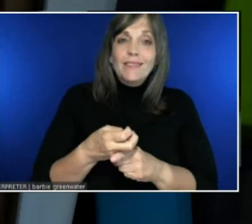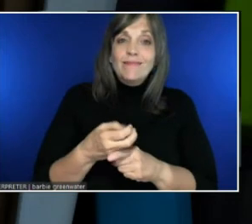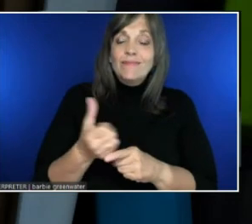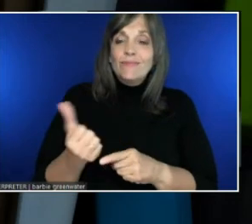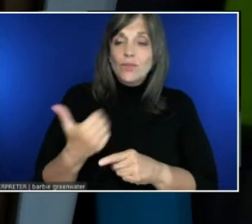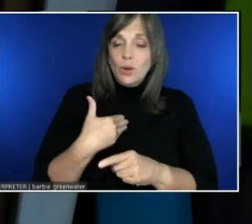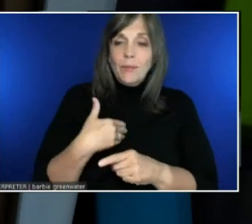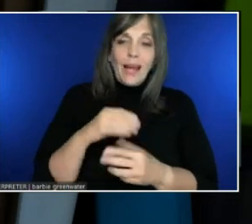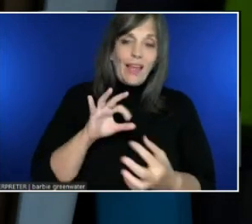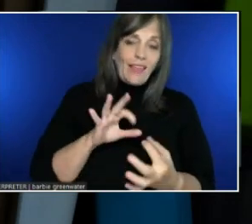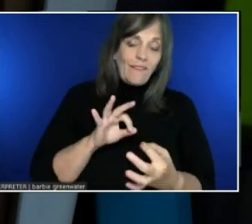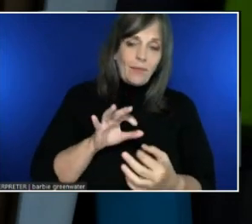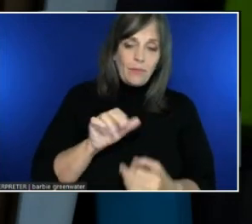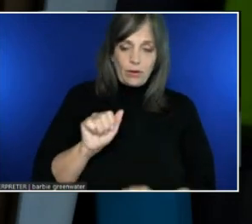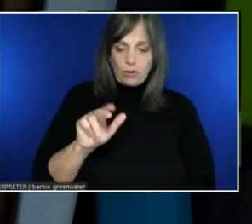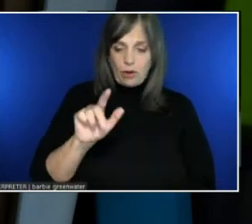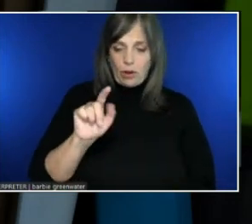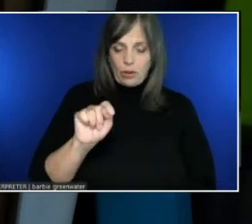I think it's altvr.com/support.